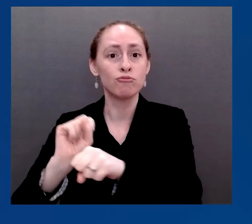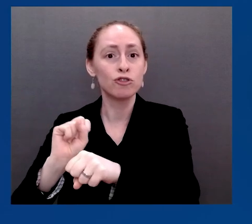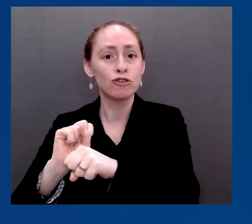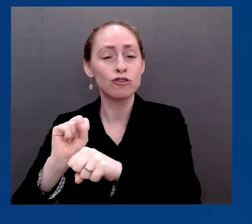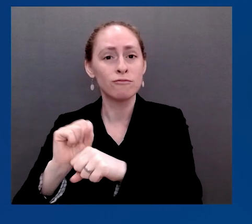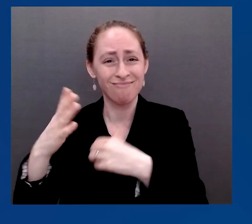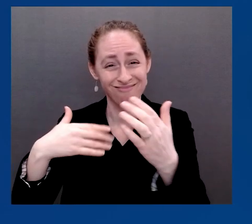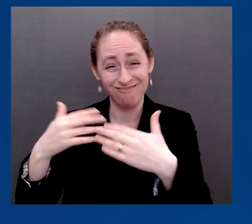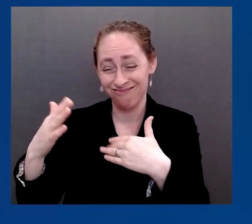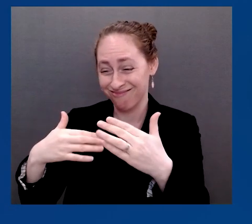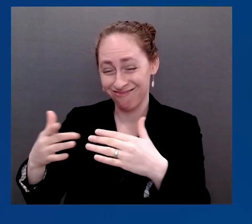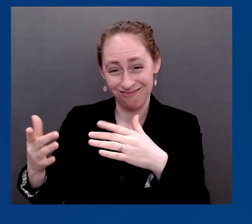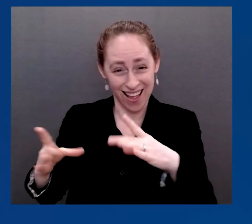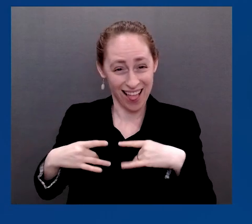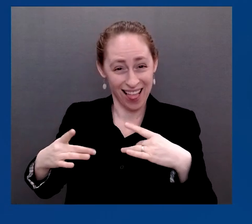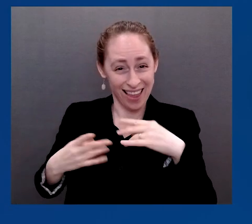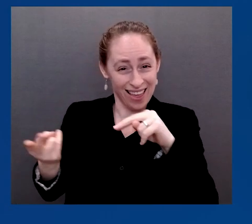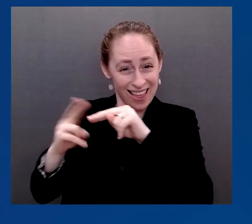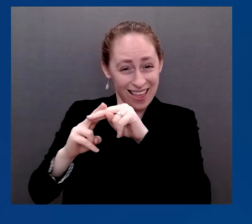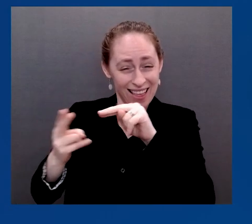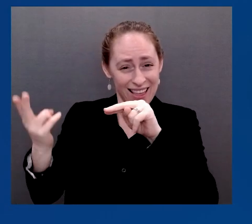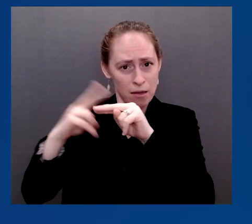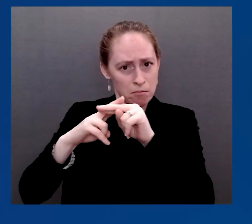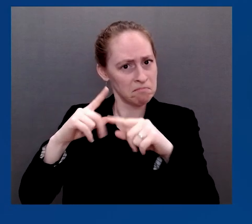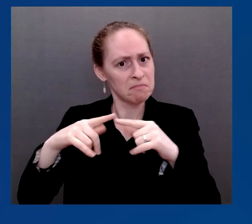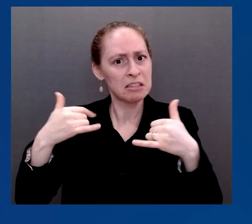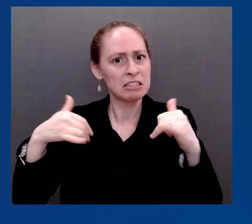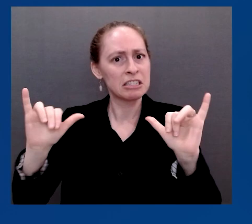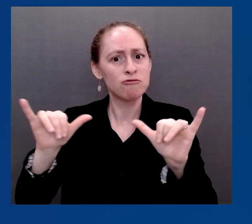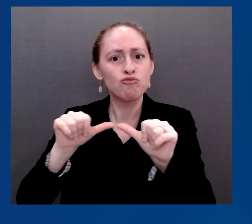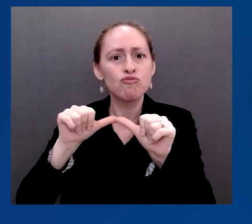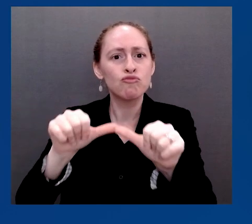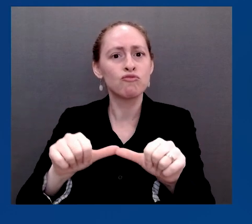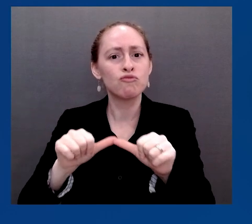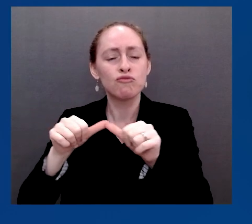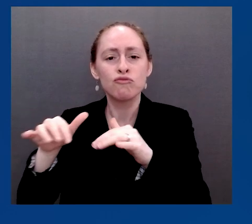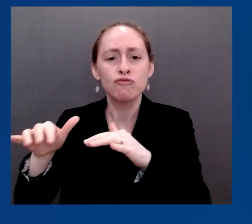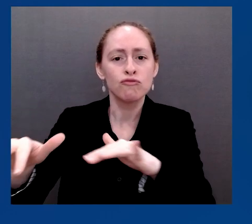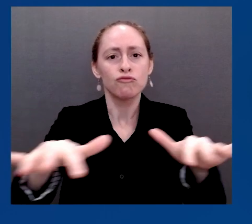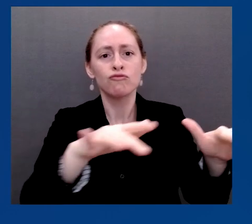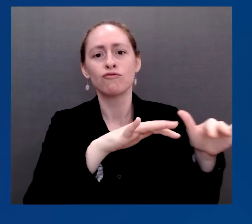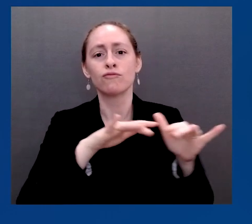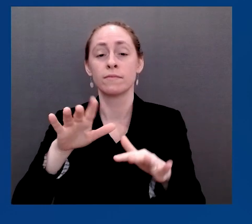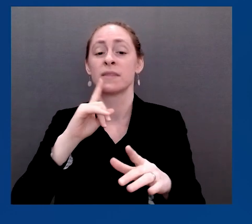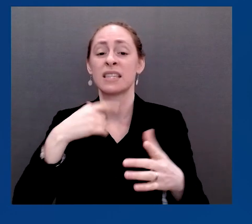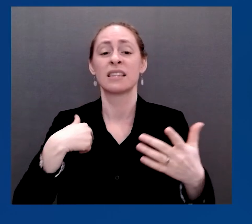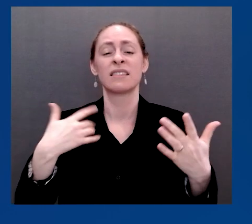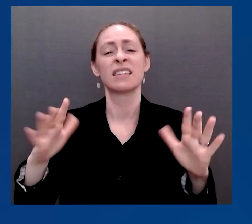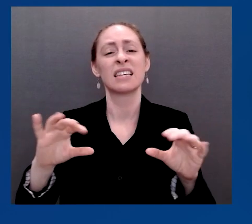So , our message is clear: All eligible individuals should get their booster shot right away. Booster shots are free.